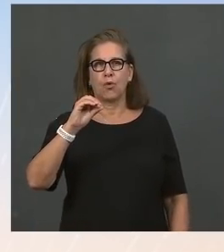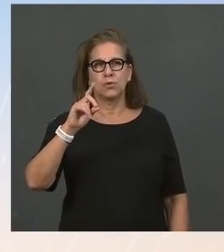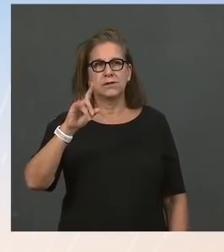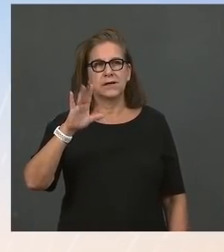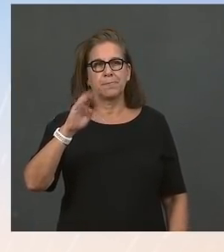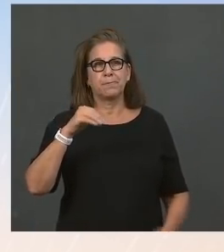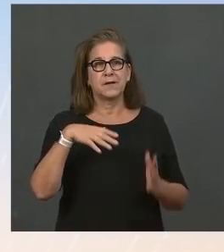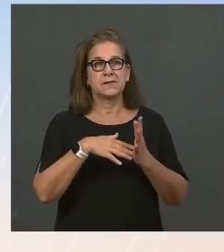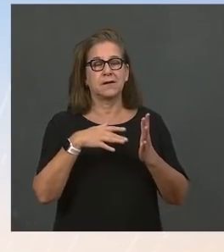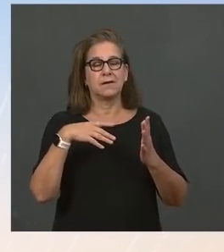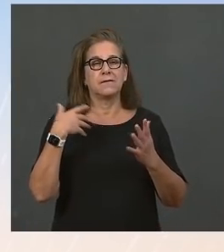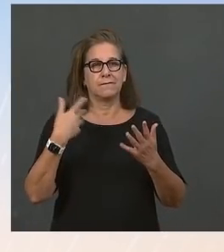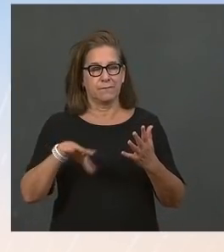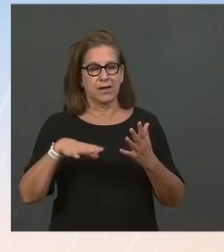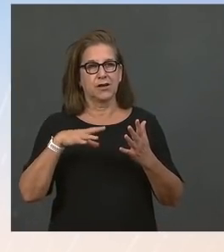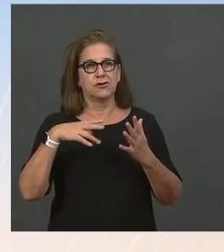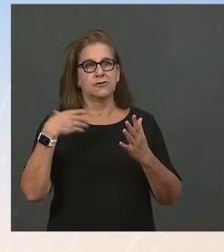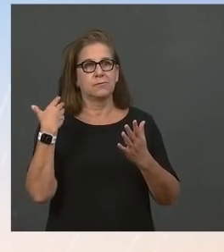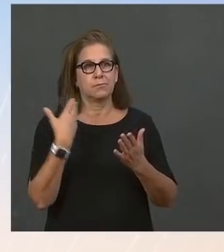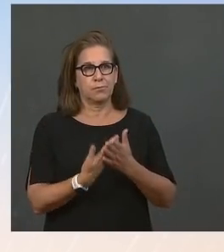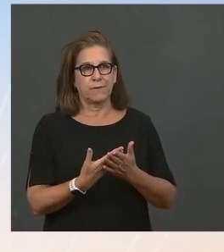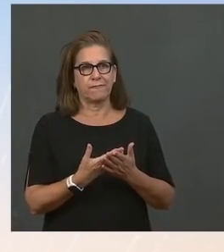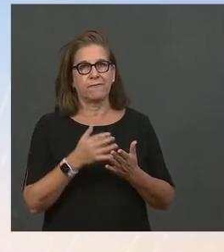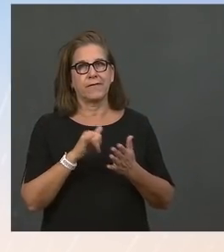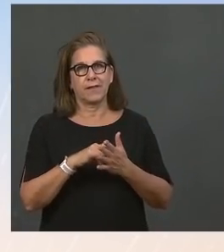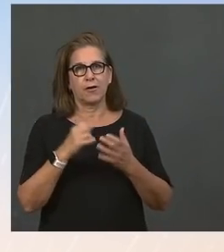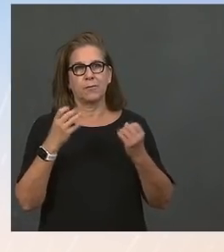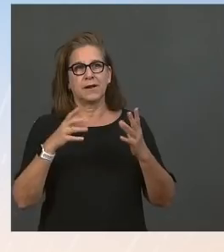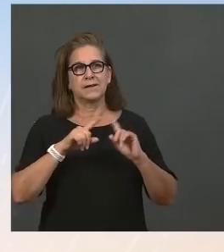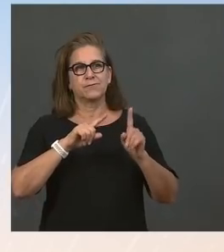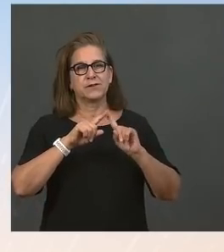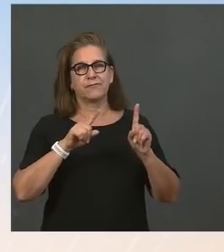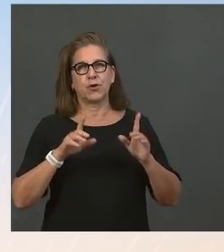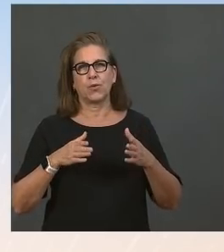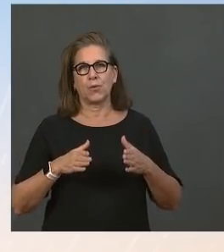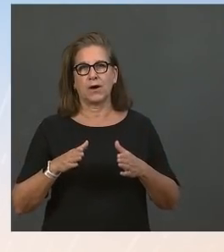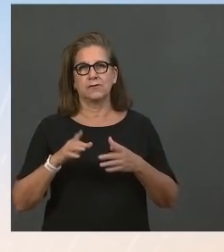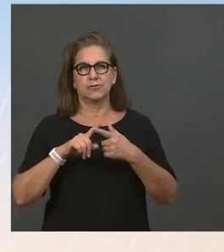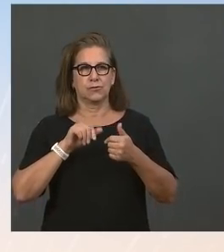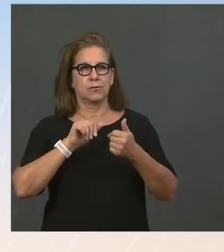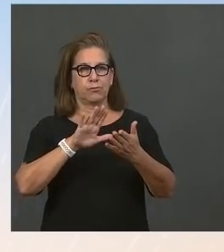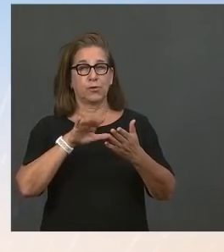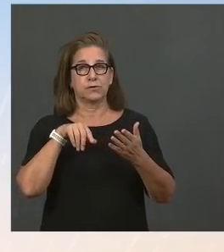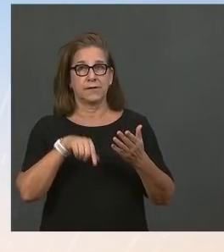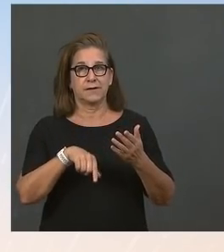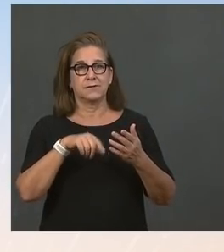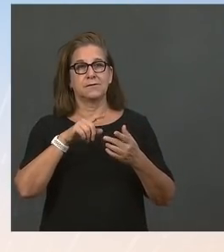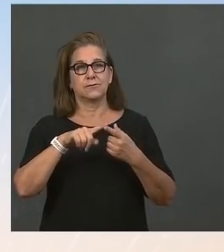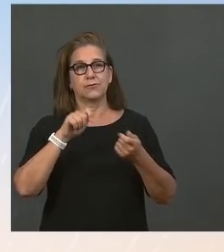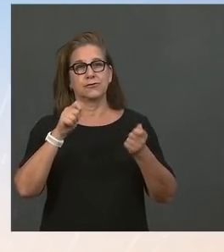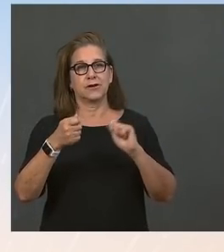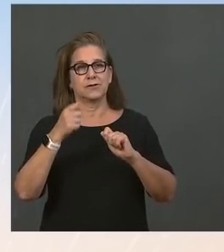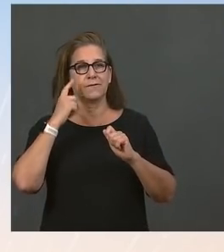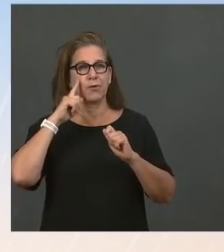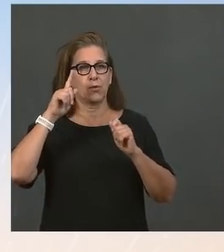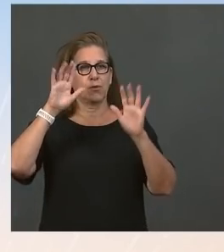some of them through actions he can take as President, some of them through working with the private sector and other -- other leaders who share his commitment to getting --